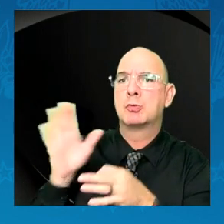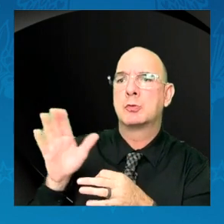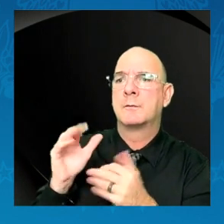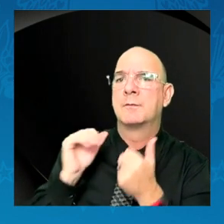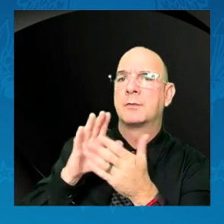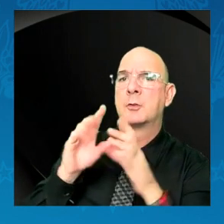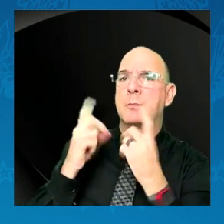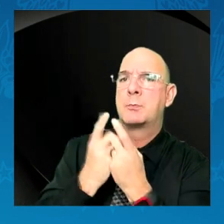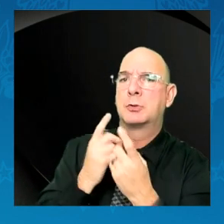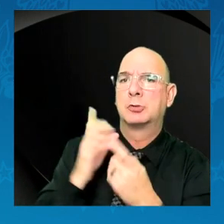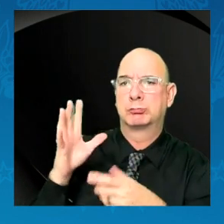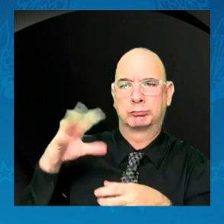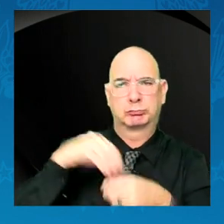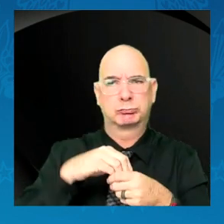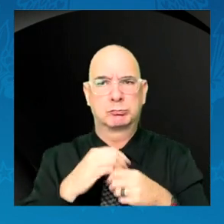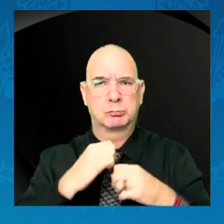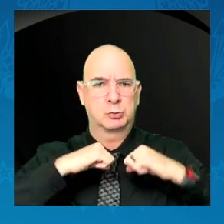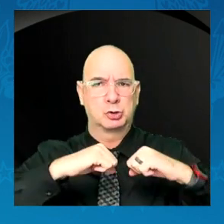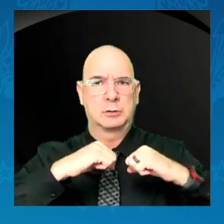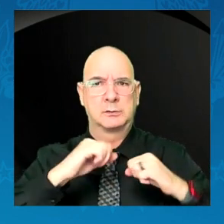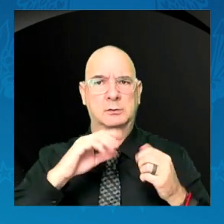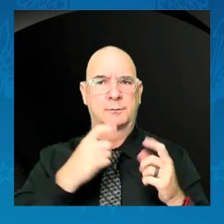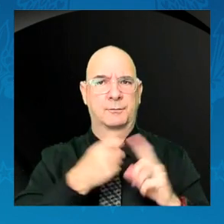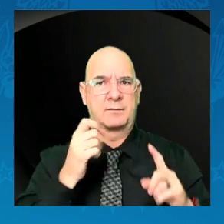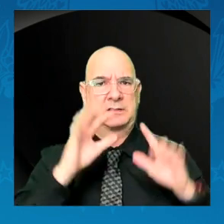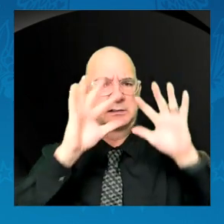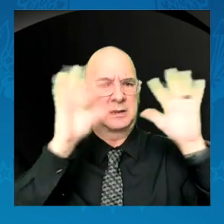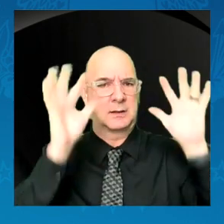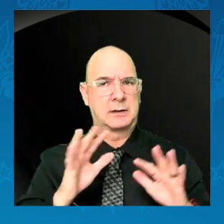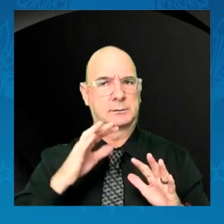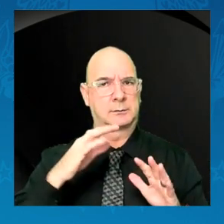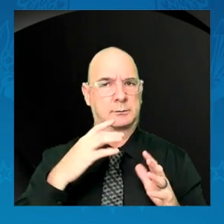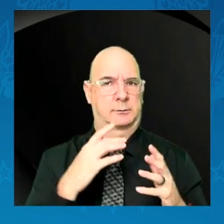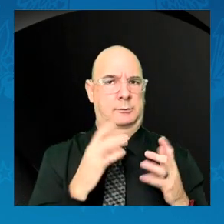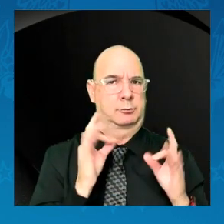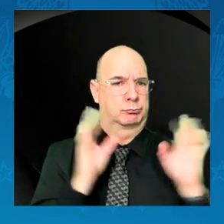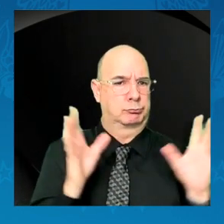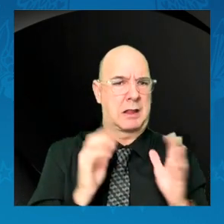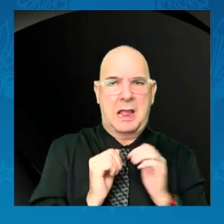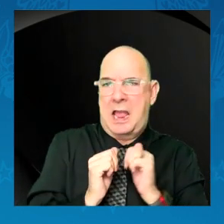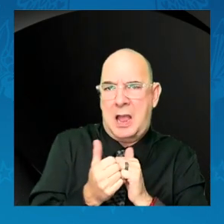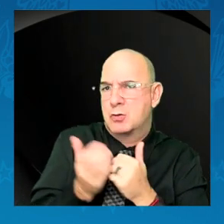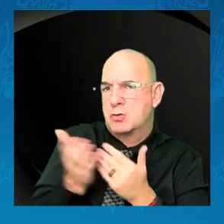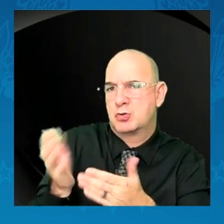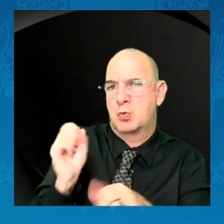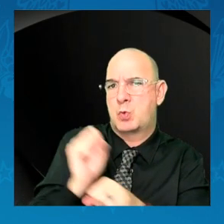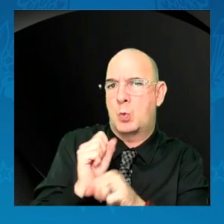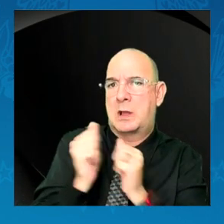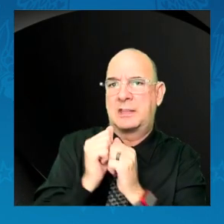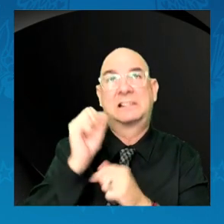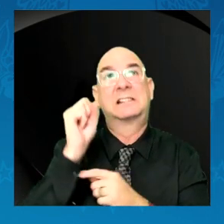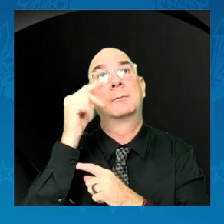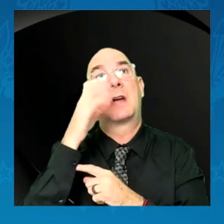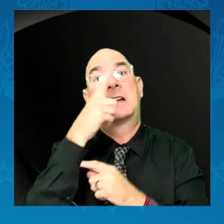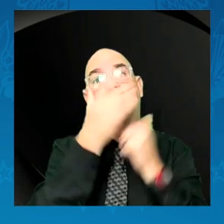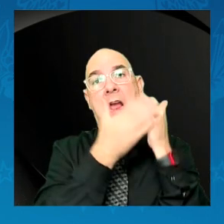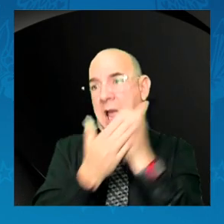from climate disasters and how the work that we are doing in space might assist you with that important mission? Secretary Mayorkas: Well, thank you very much,